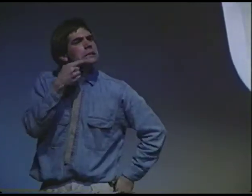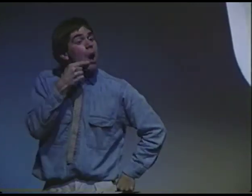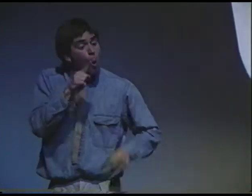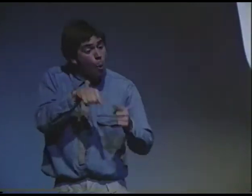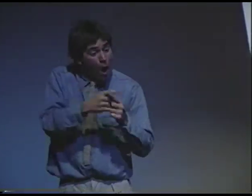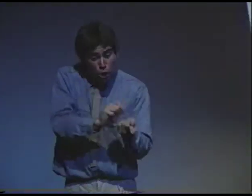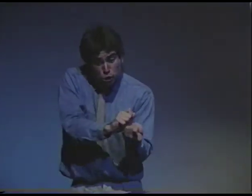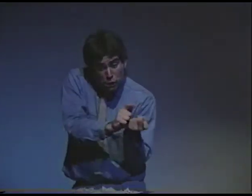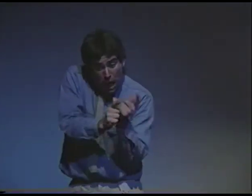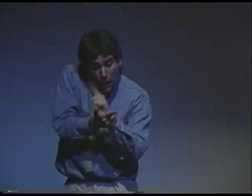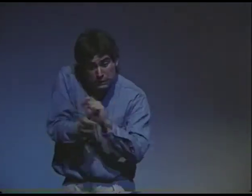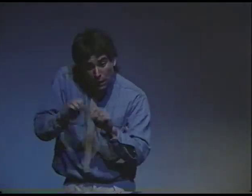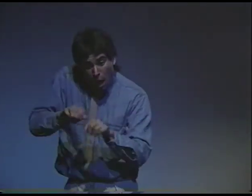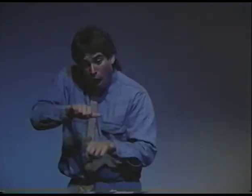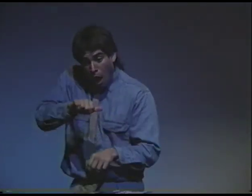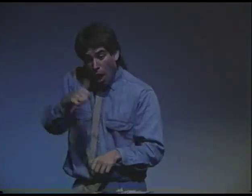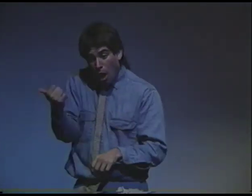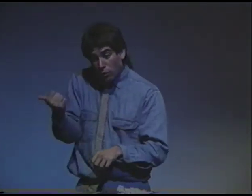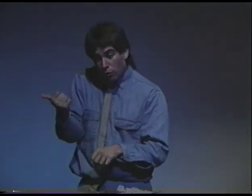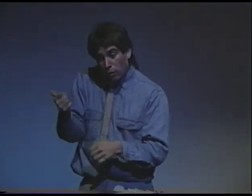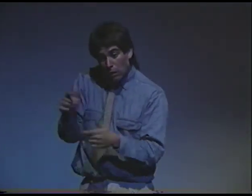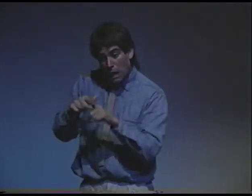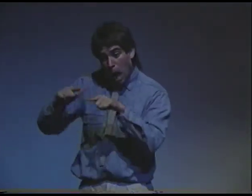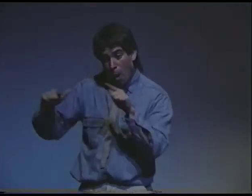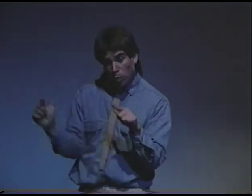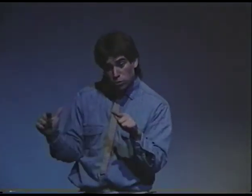What did he mean by, that's another poem?